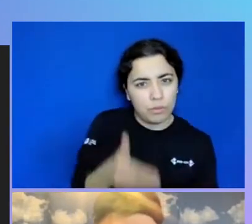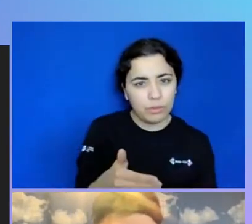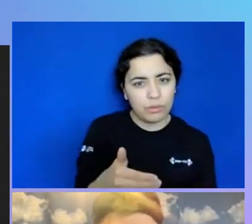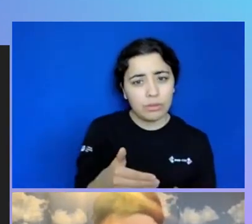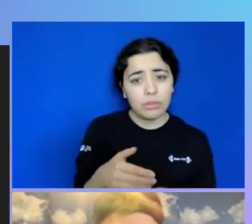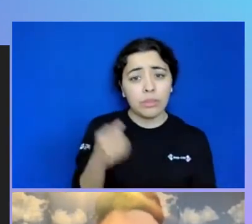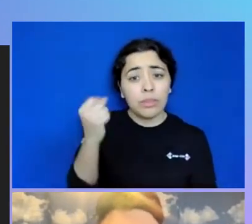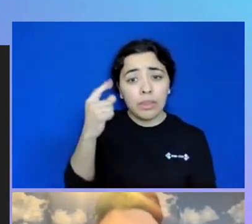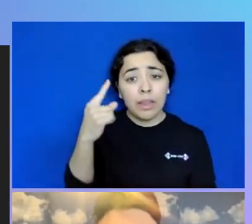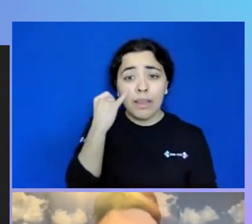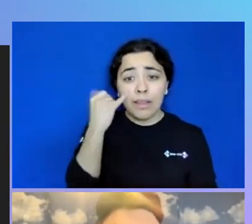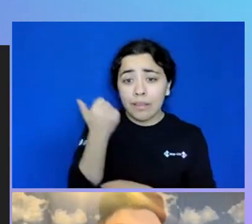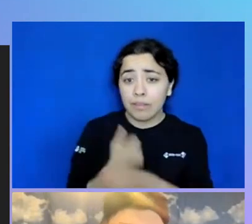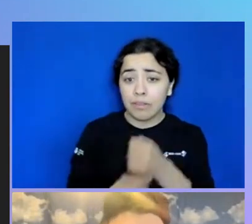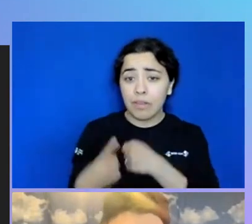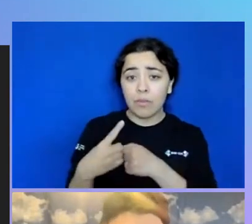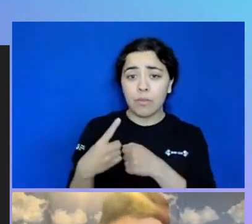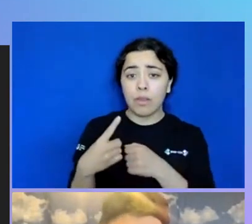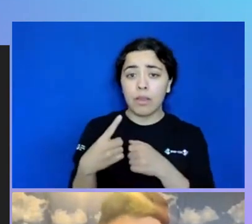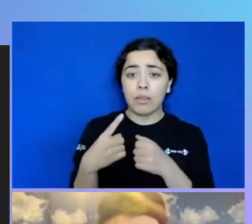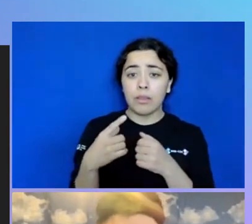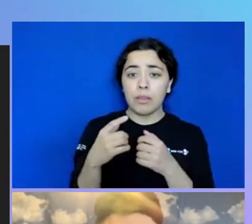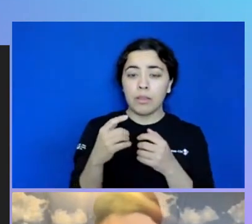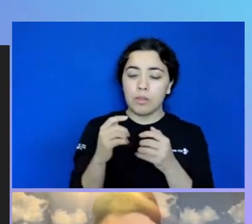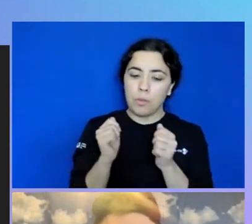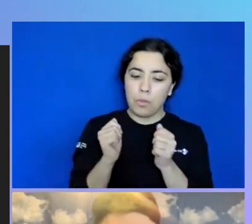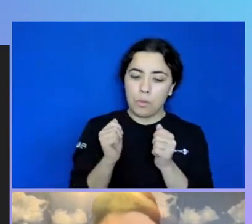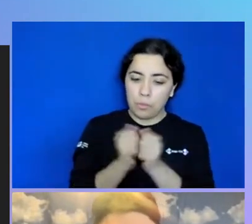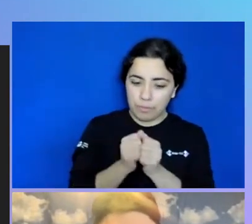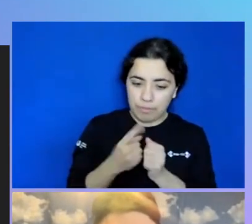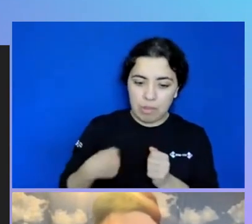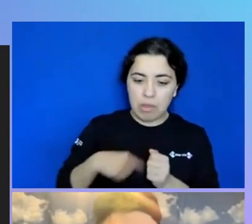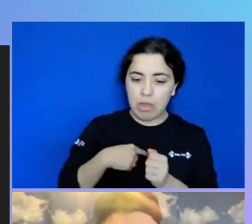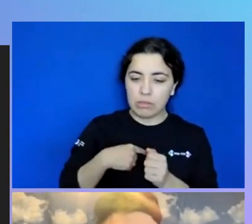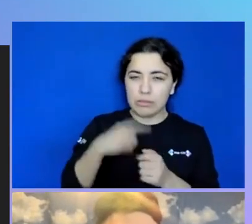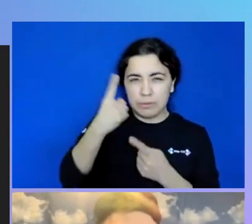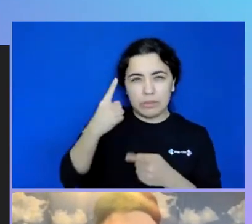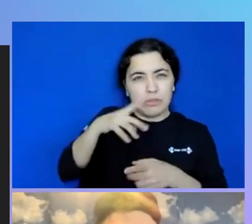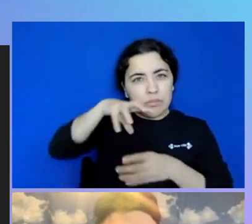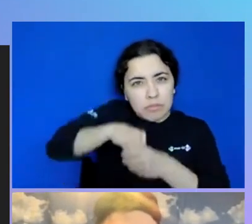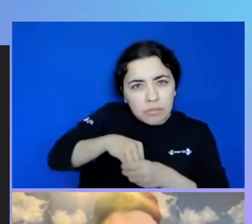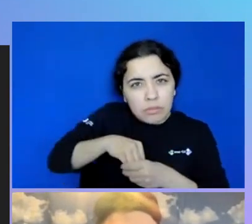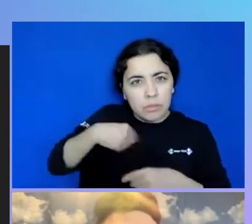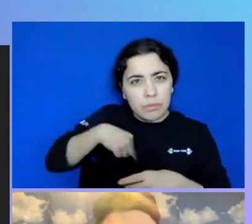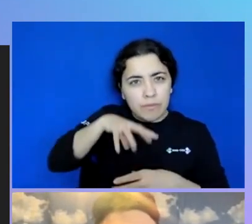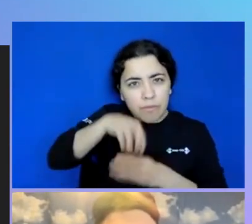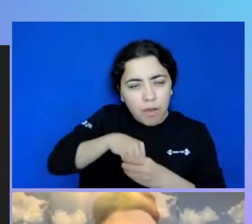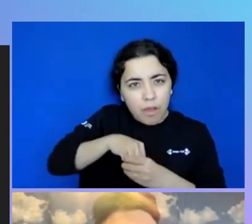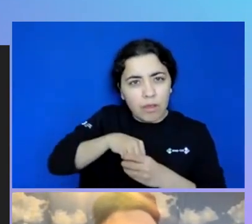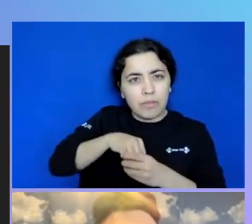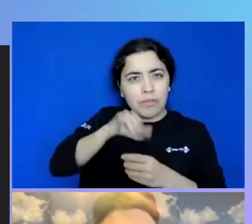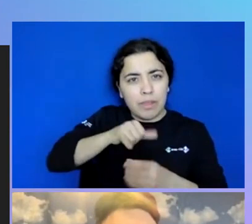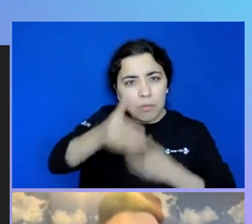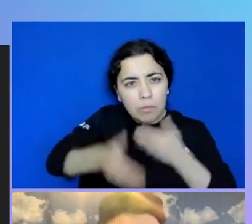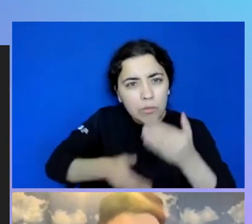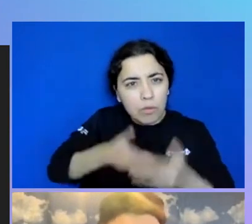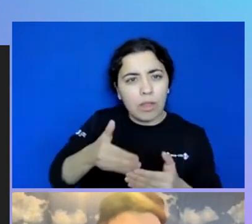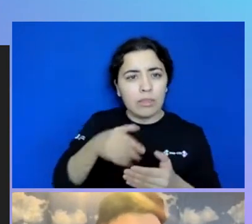with, by, and for us. Disabled